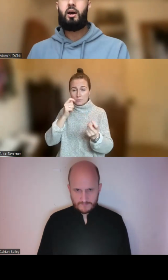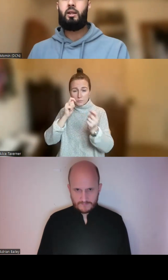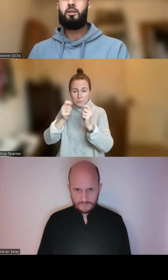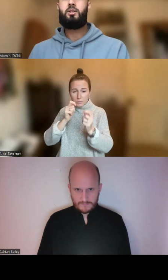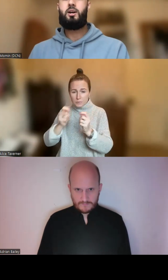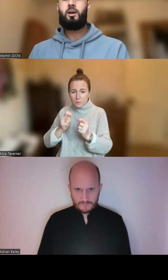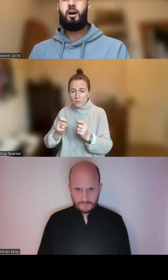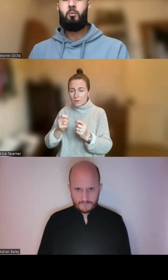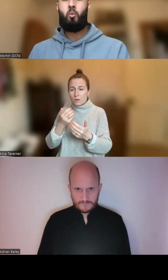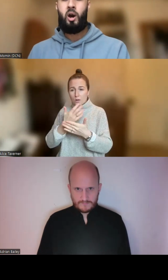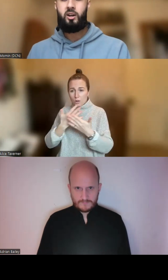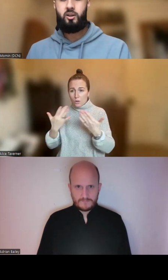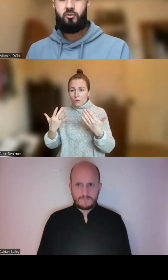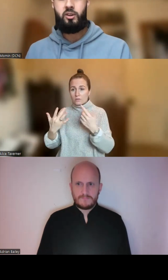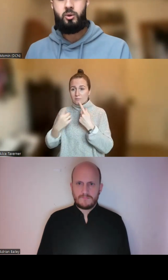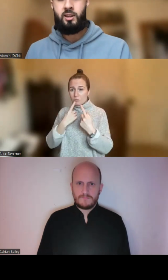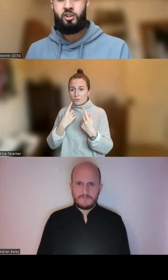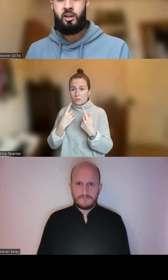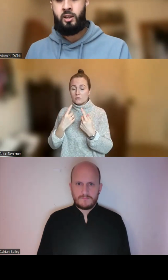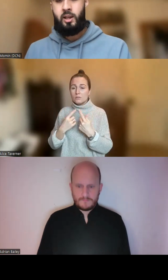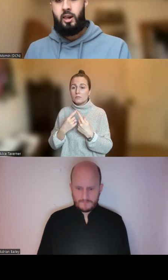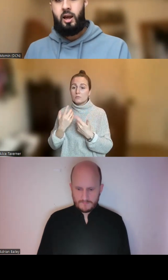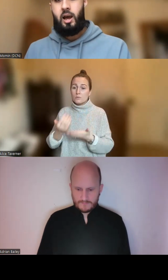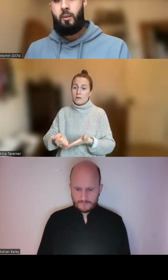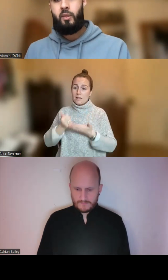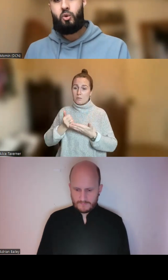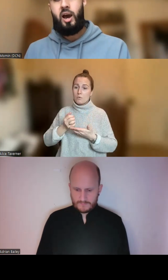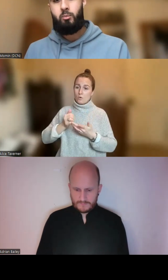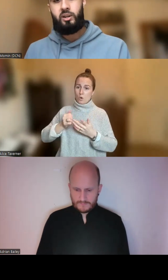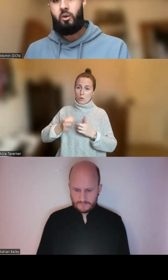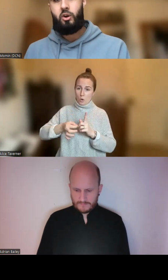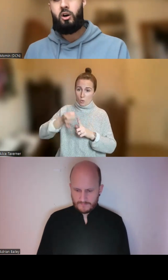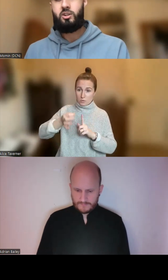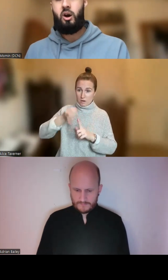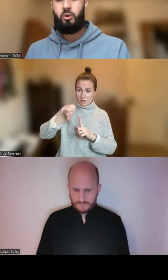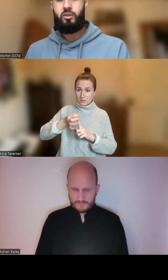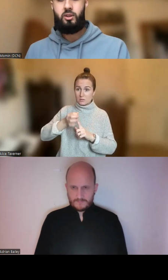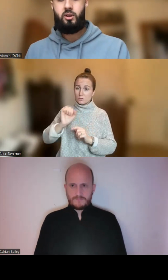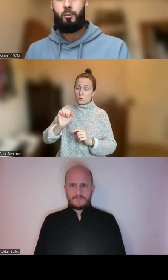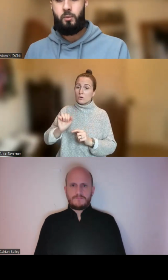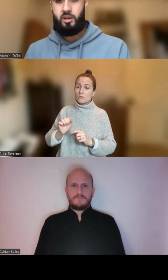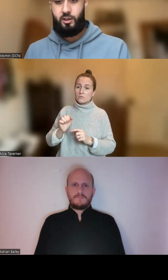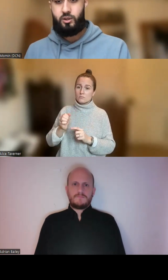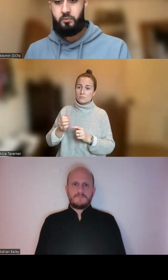and work for you essentially, you can bring down the cost a lot with optimization.